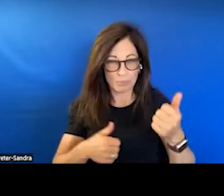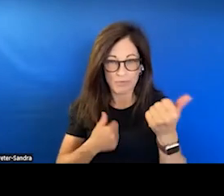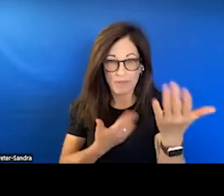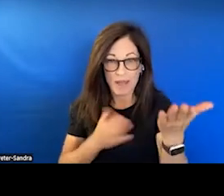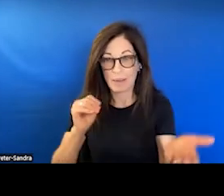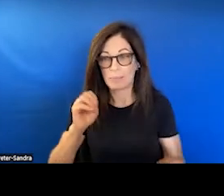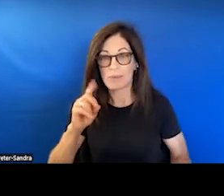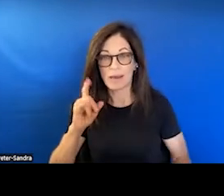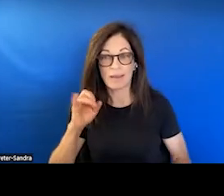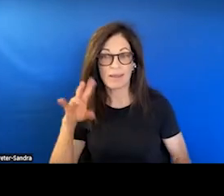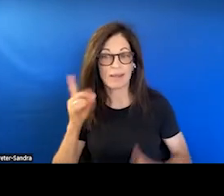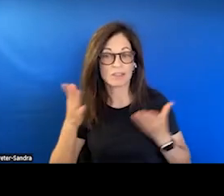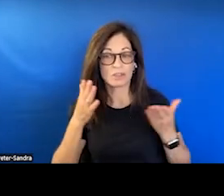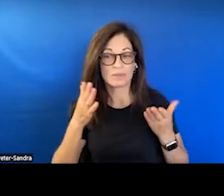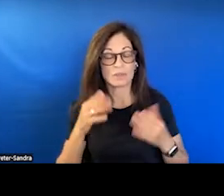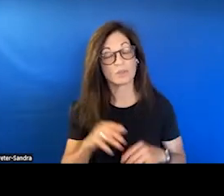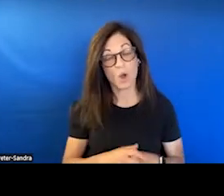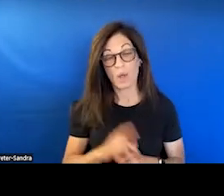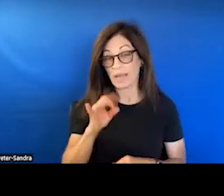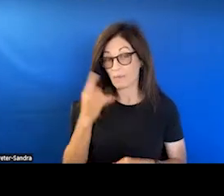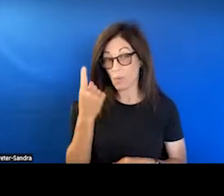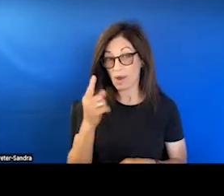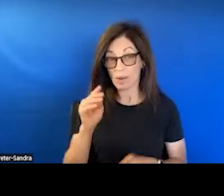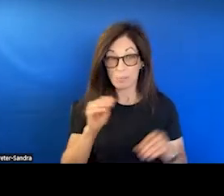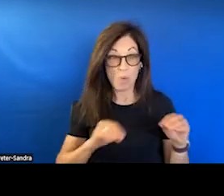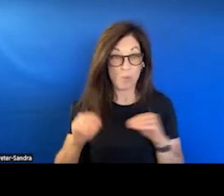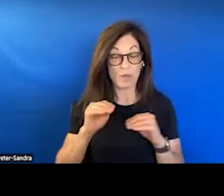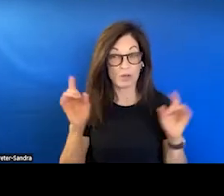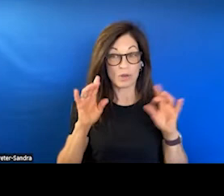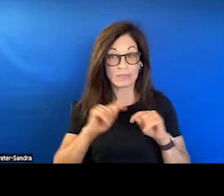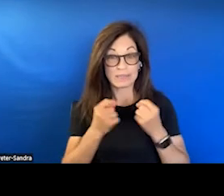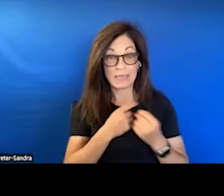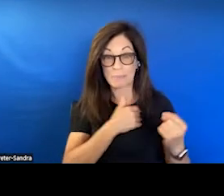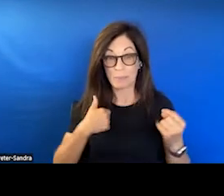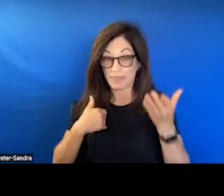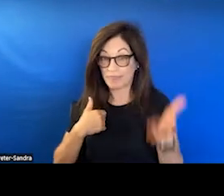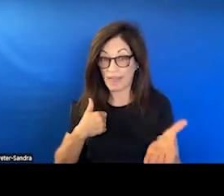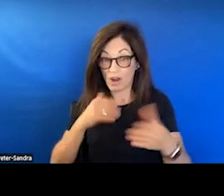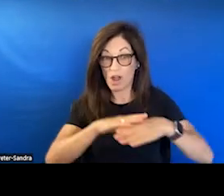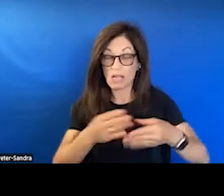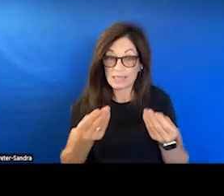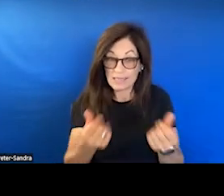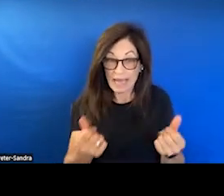SO, IF ONE OF THE MOBILE CRISIS TEAM MEMBERS IS ON SITE, WITH THE INDIVIDUAL EXPERIENCE, THE CRISIS.